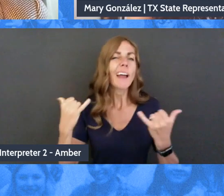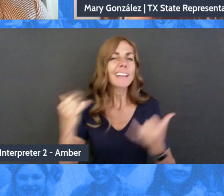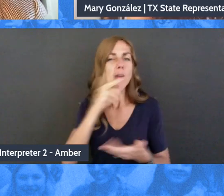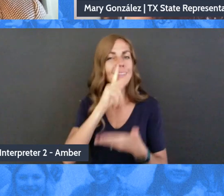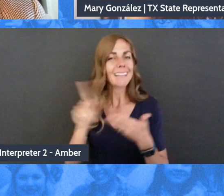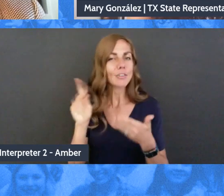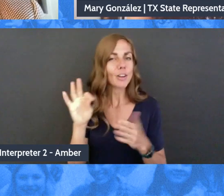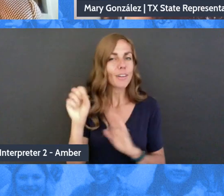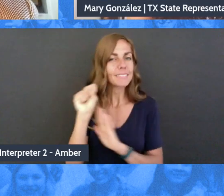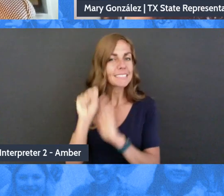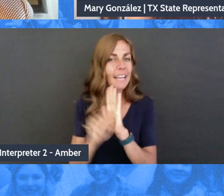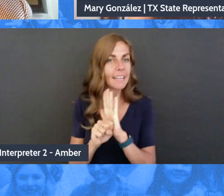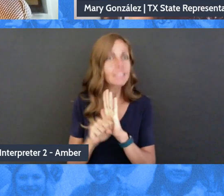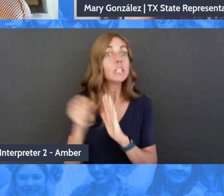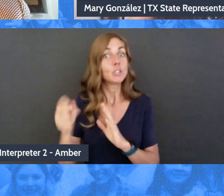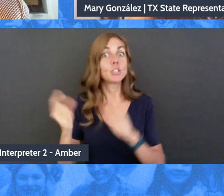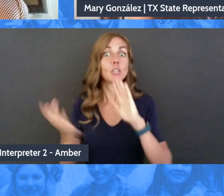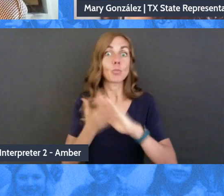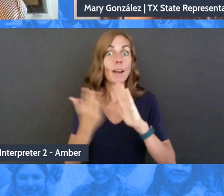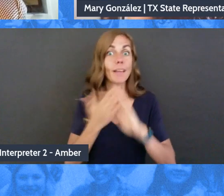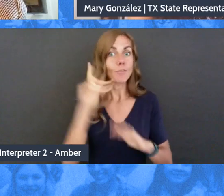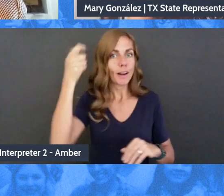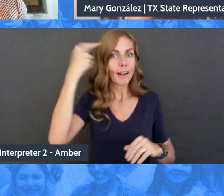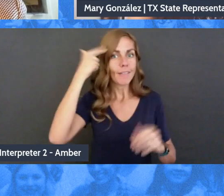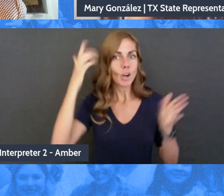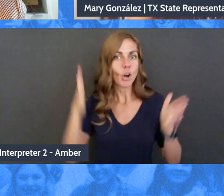she is running for governor and we need to make that change